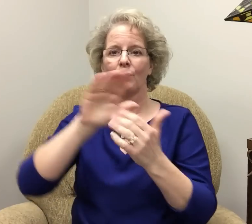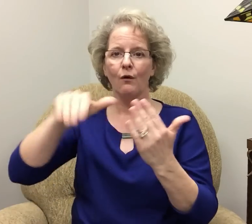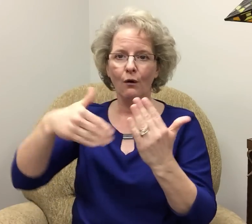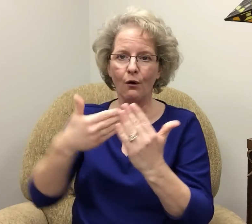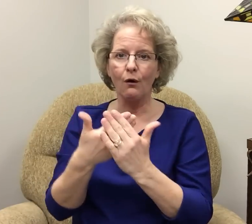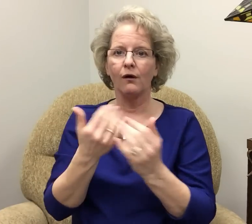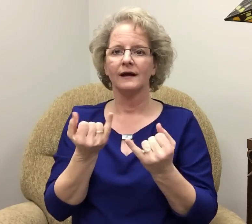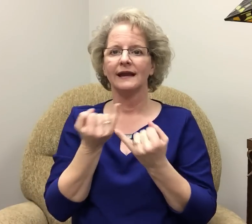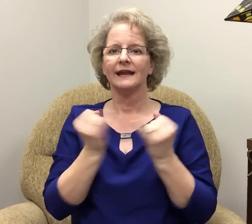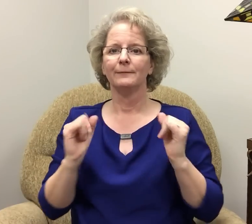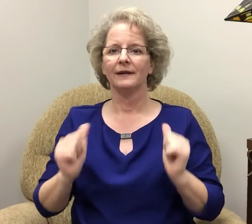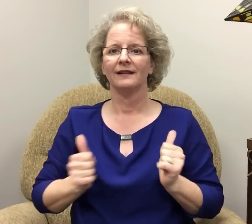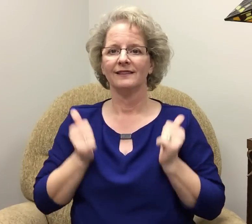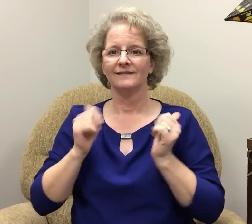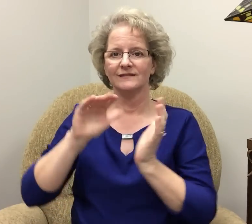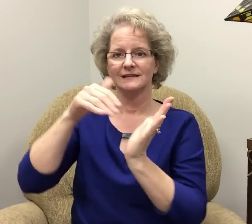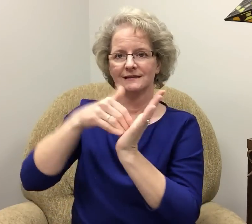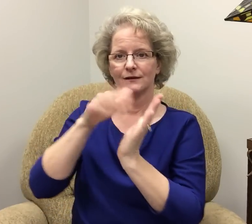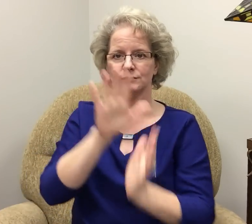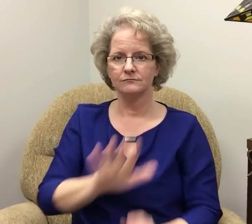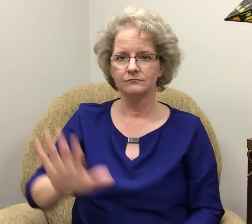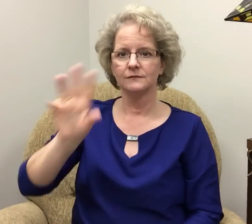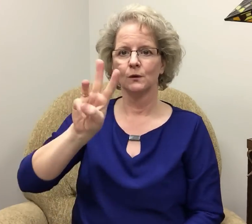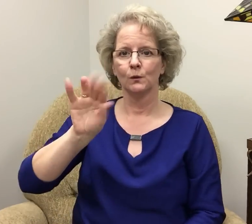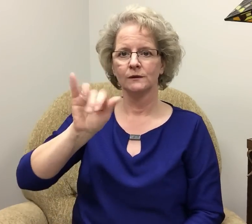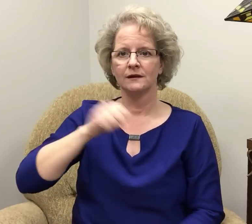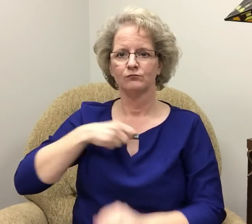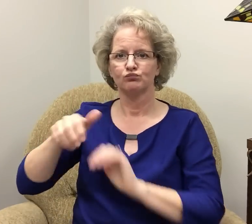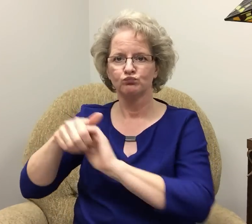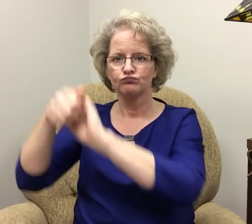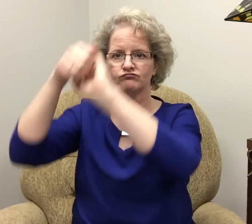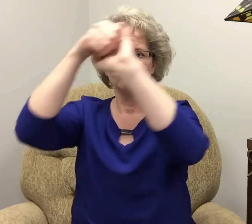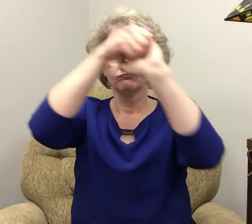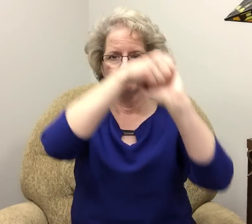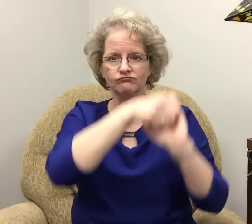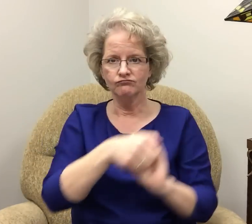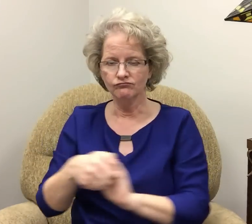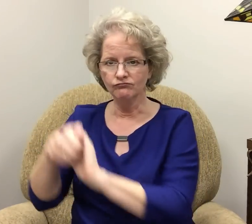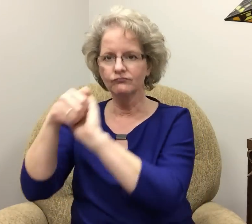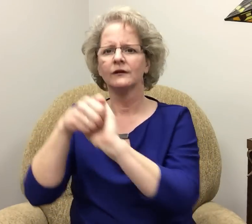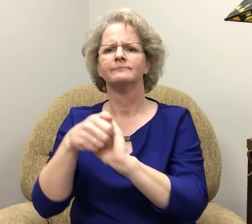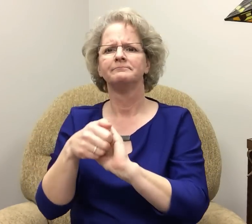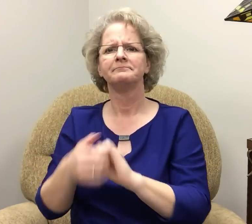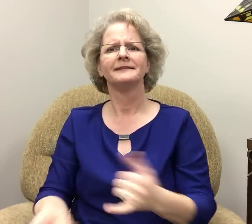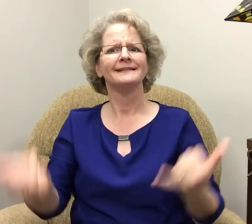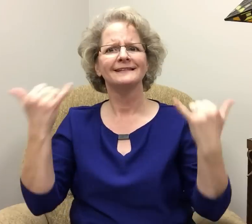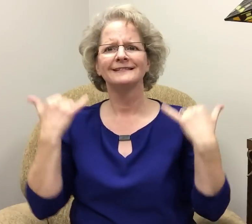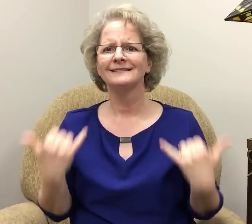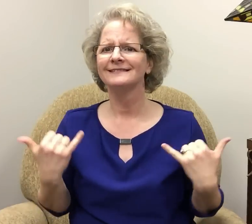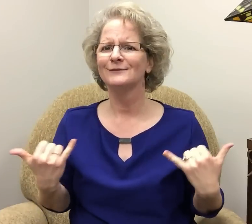throughout the state of Wisconsin. I work at IndependenceFirst in Milwaukee and I collaborate with all of the independent